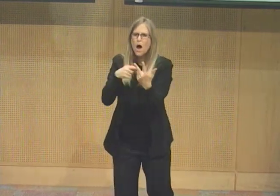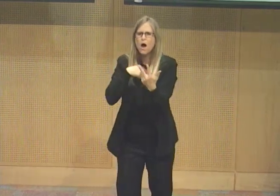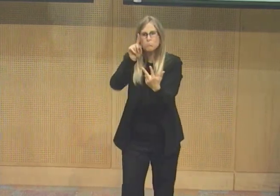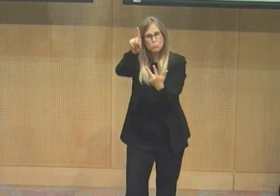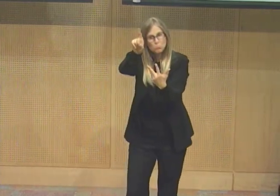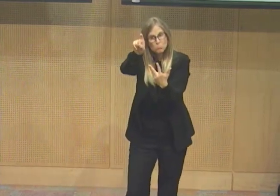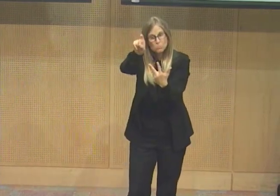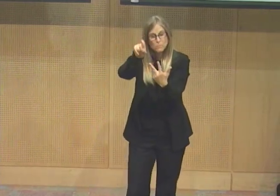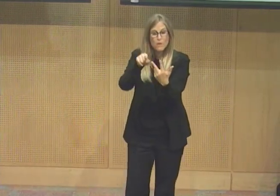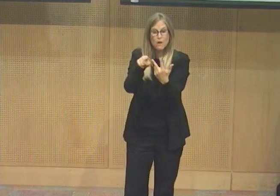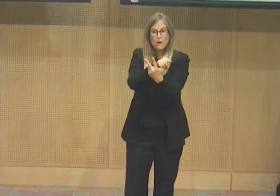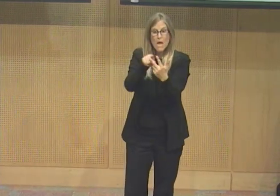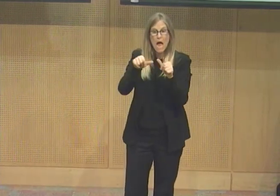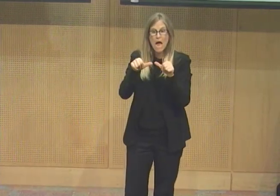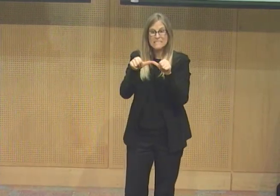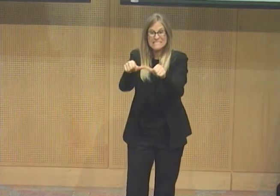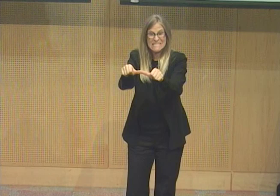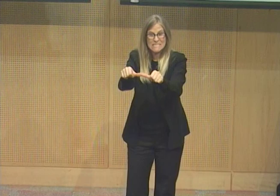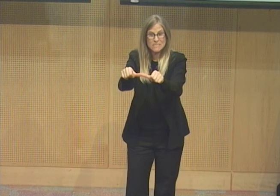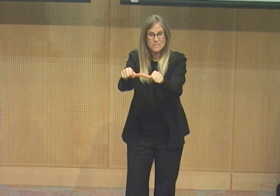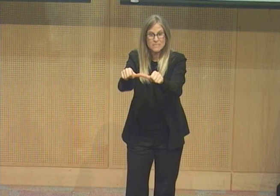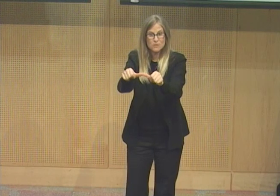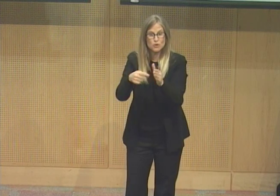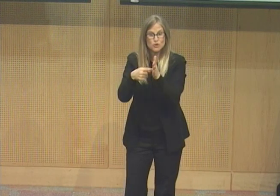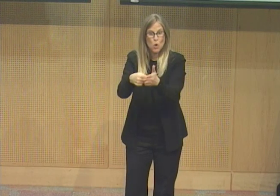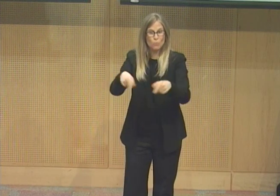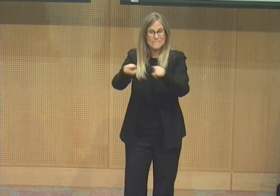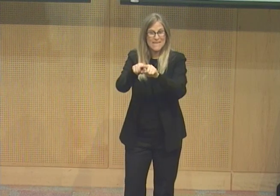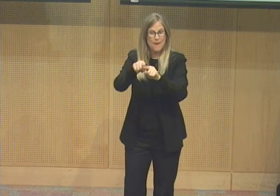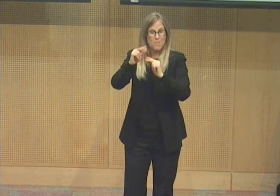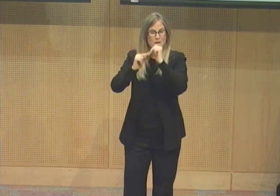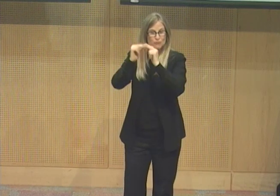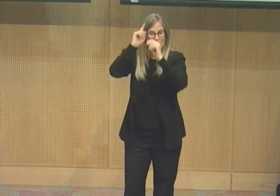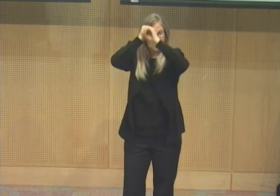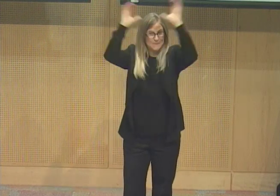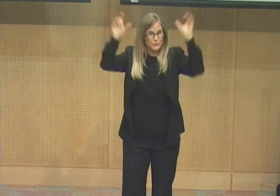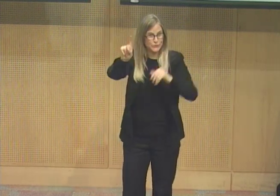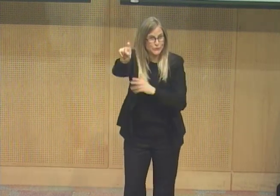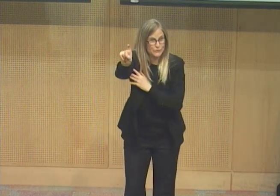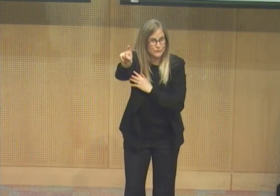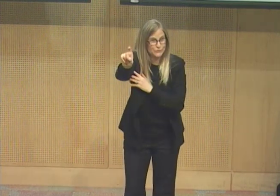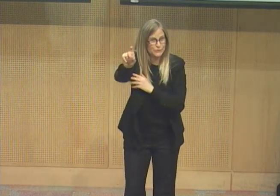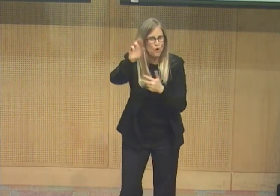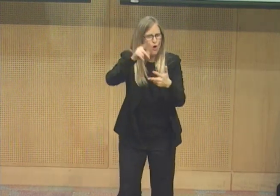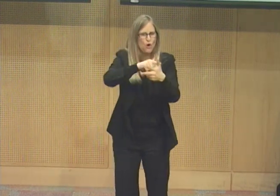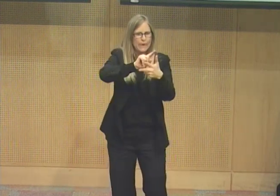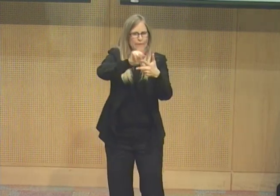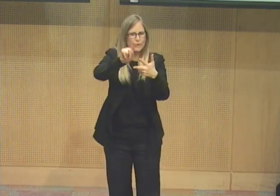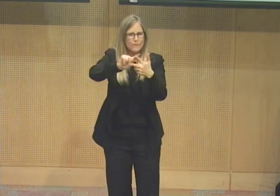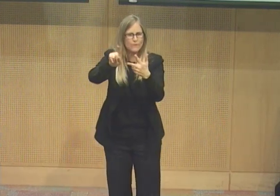The reason I chose these three is so that I could consistently show a constructed image